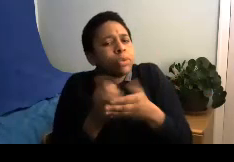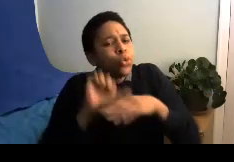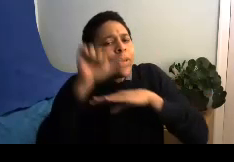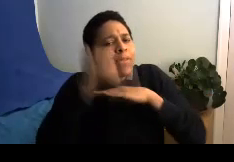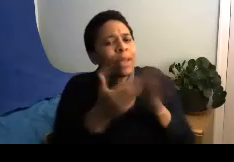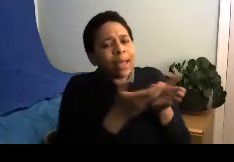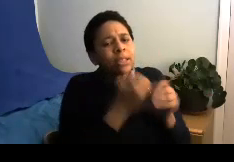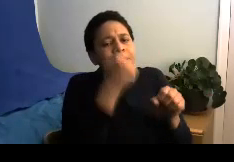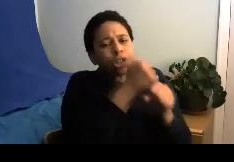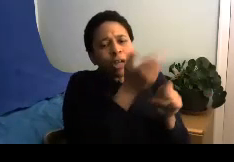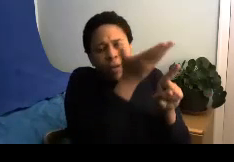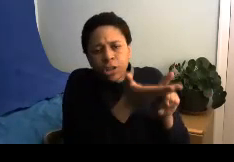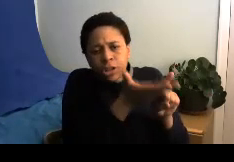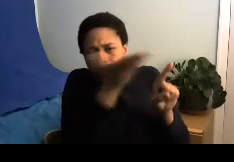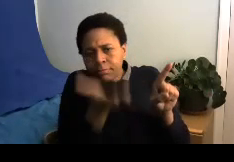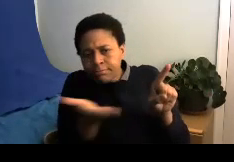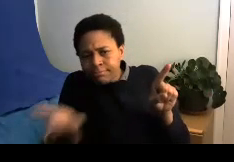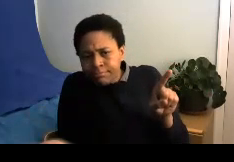Paul: Well, I mean, what I would say is for any